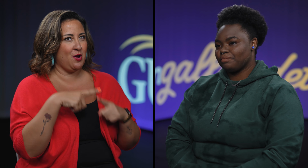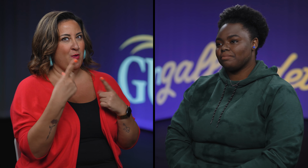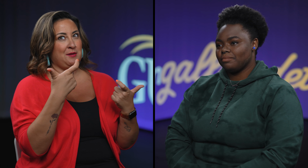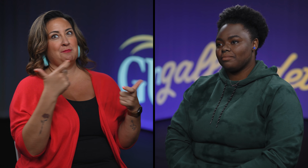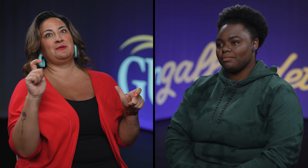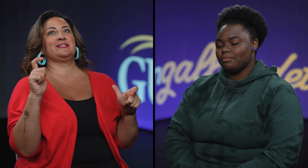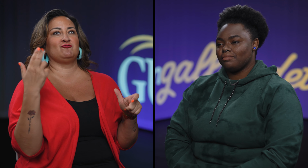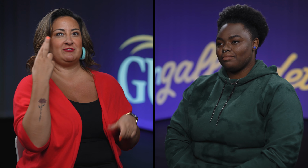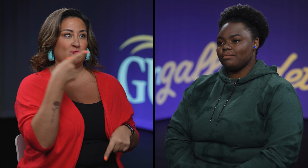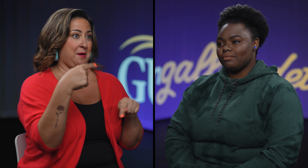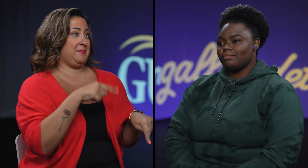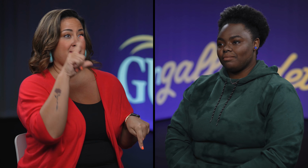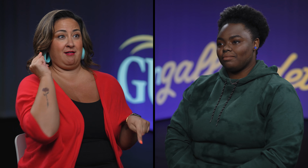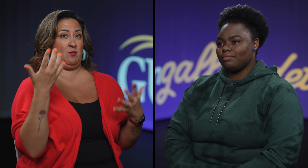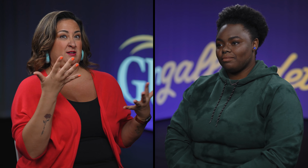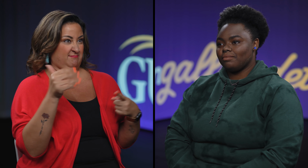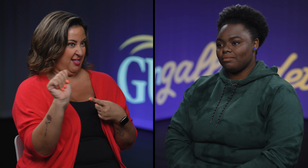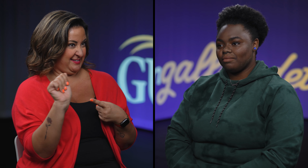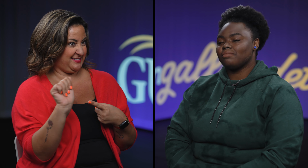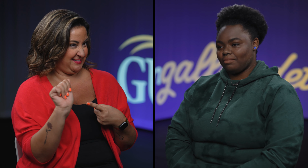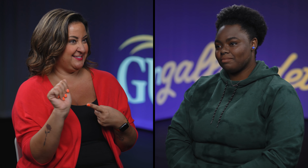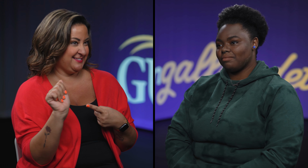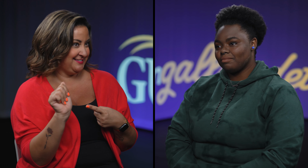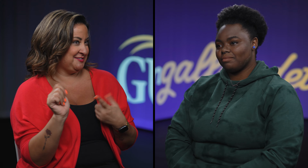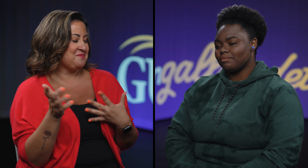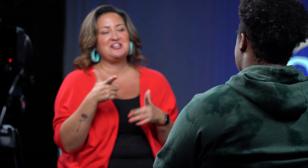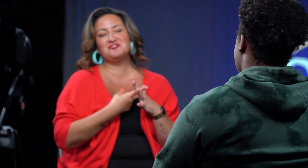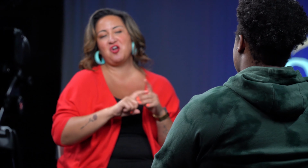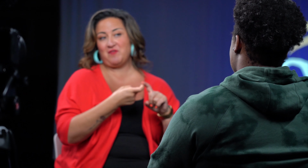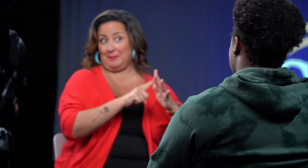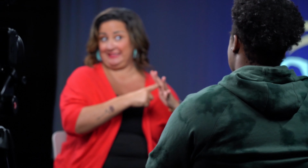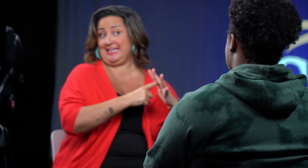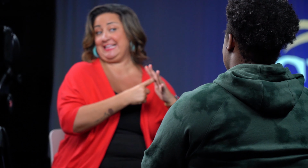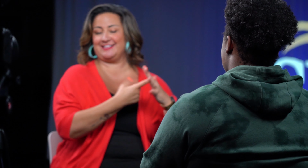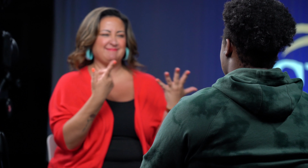but a big reason you came to Gallaudet was for athletics, right? Yes. Let’s start from the beginning